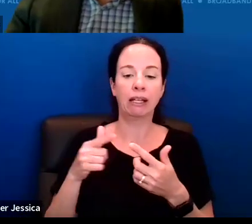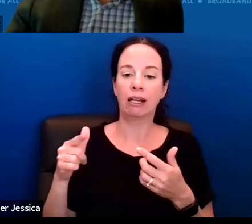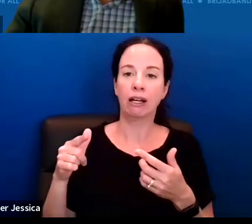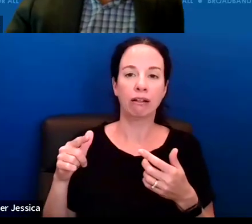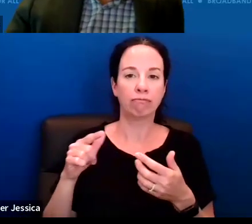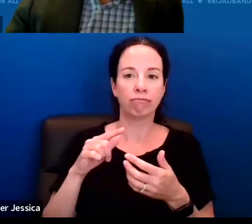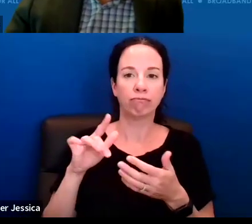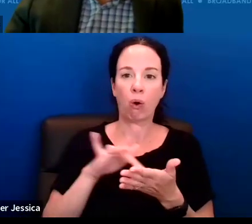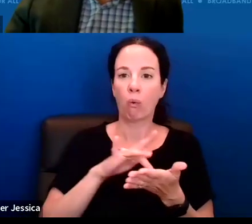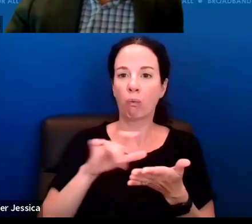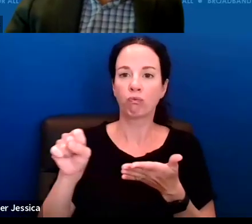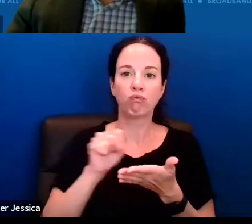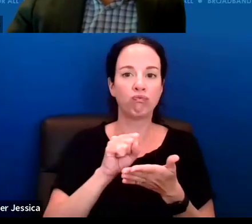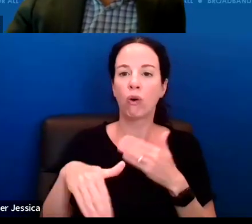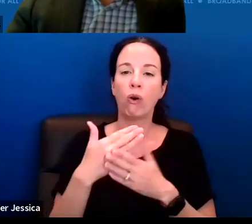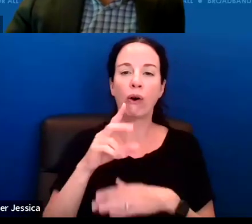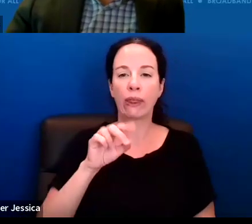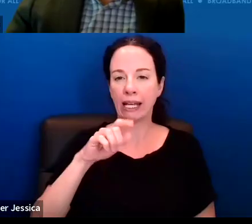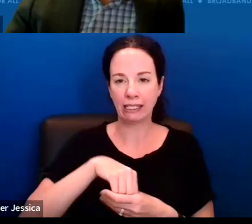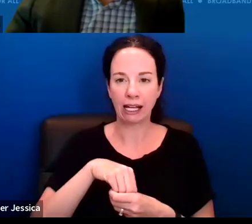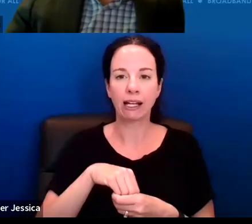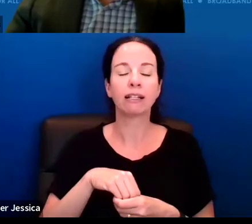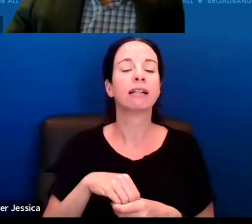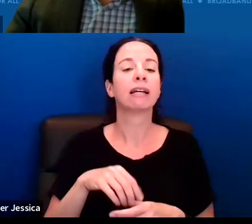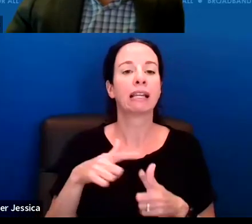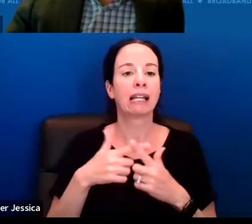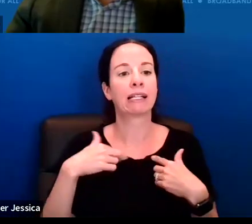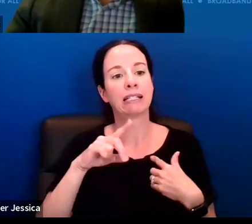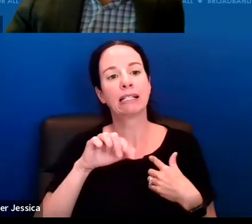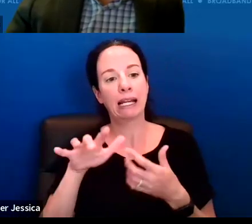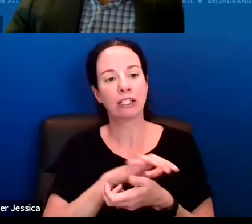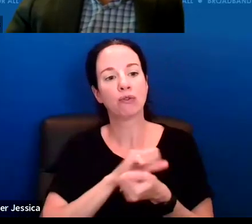You receive a certificate of data destruction when you donate a device to us, whether it's